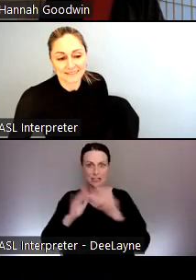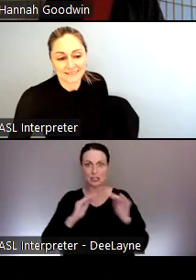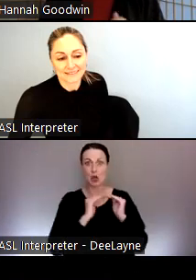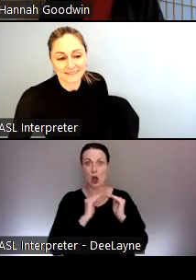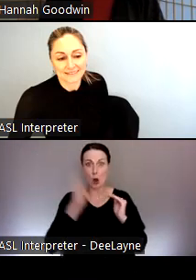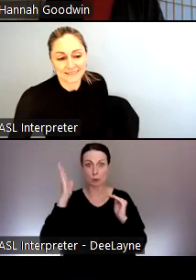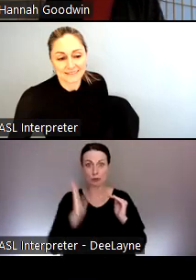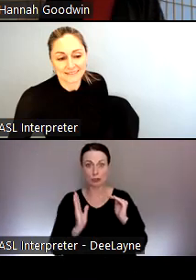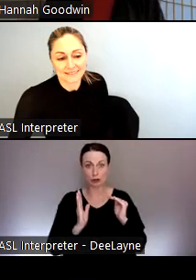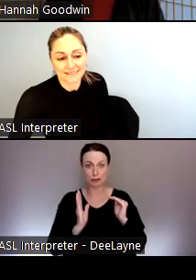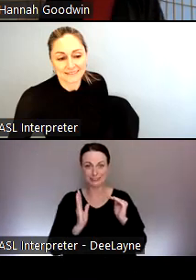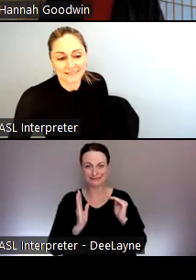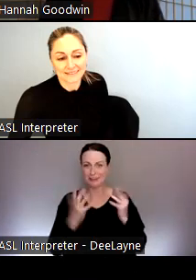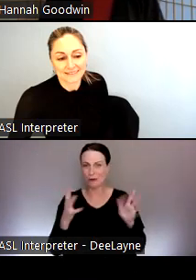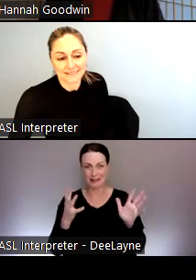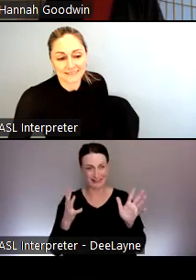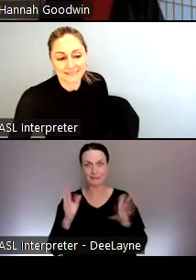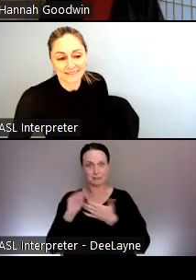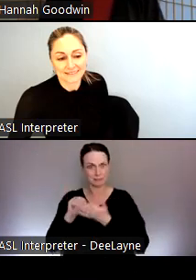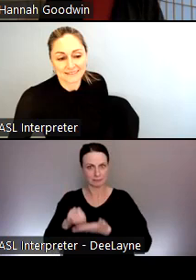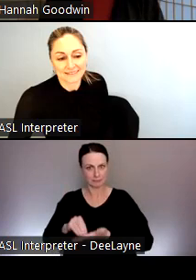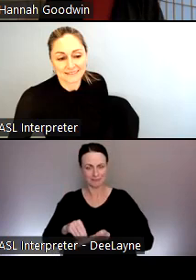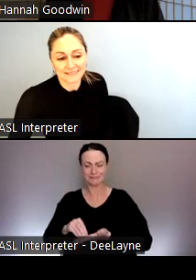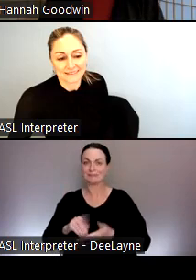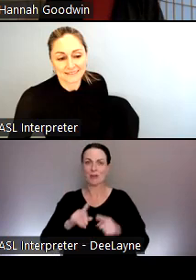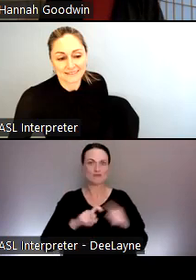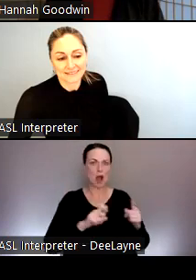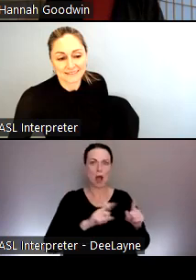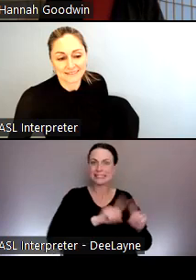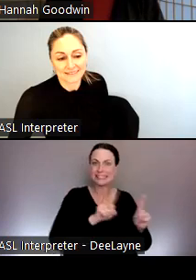who happen to be from either different departments